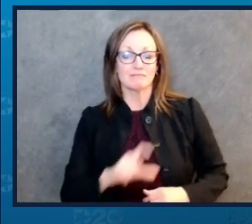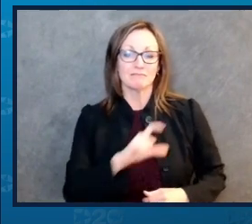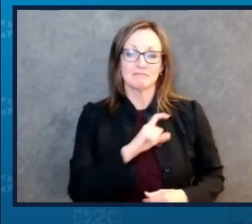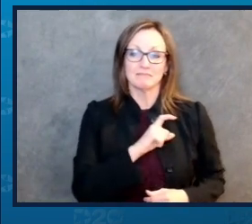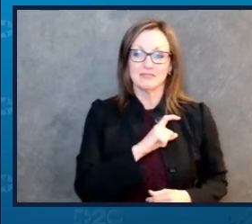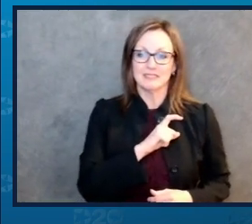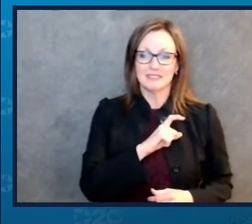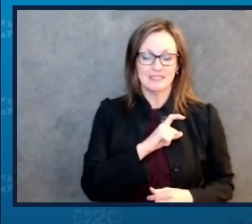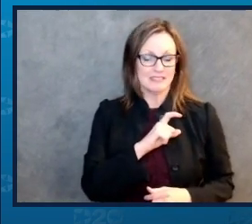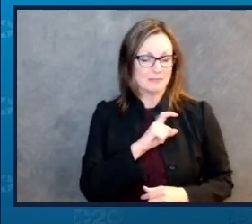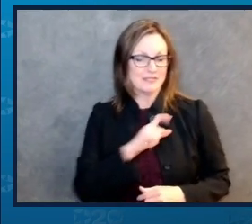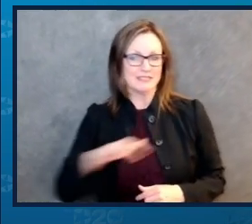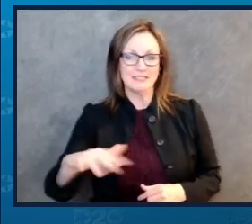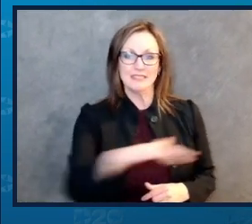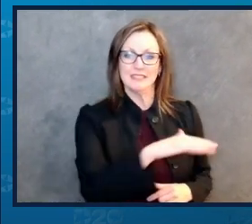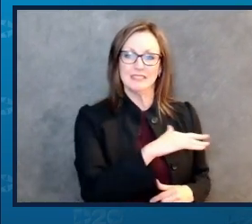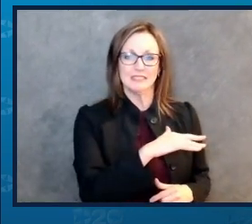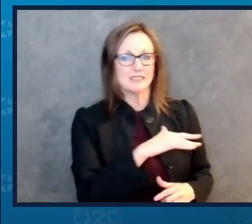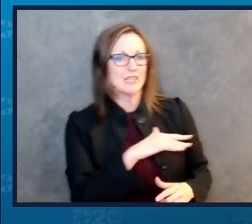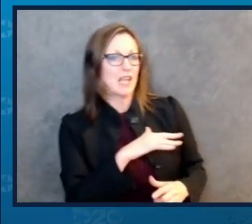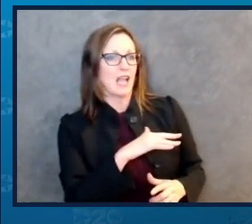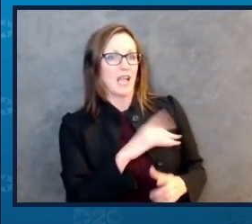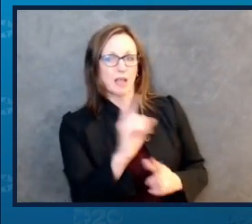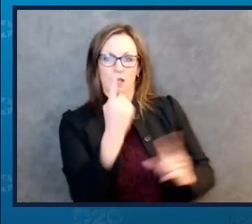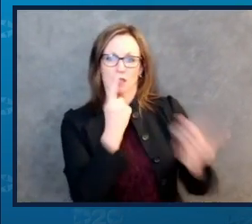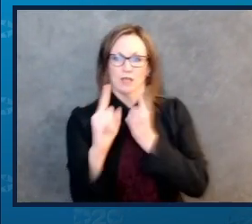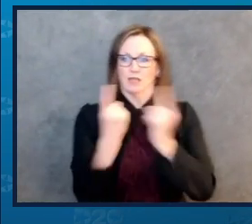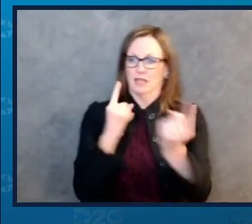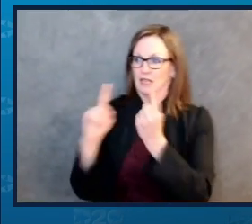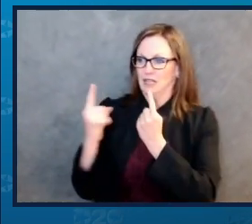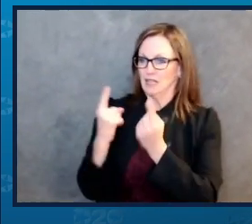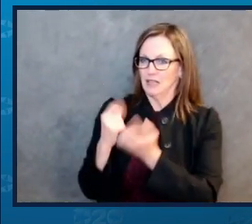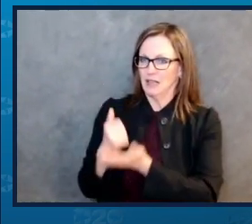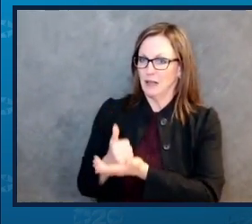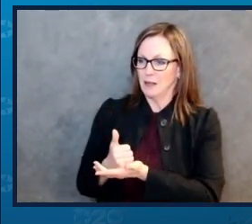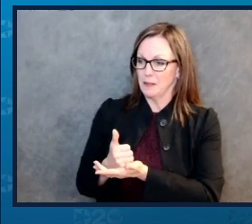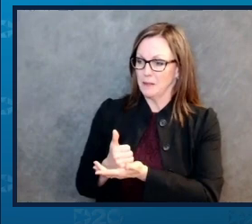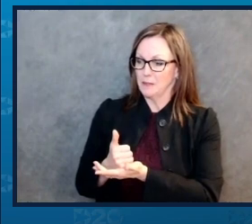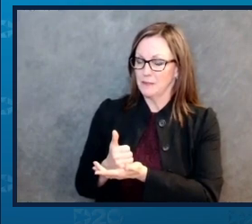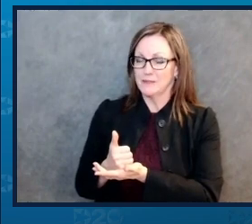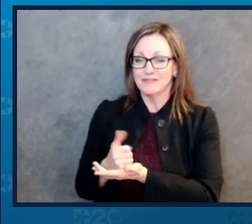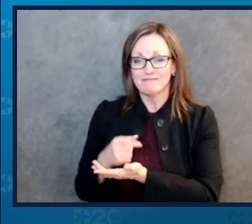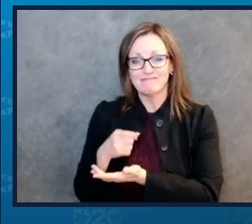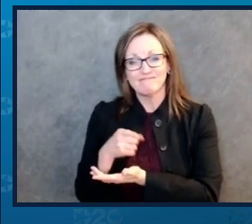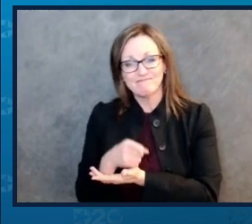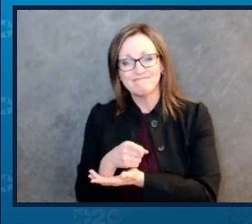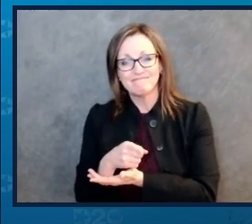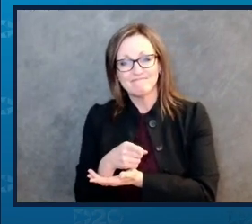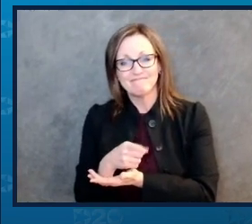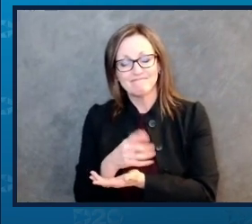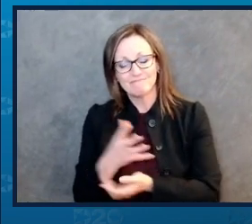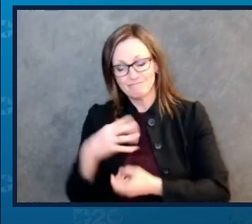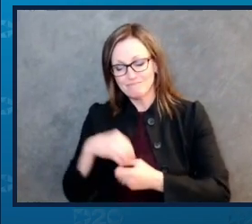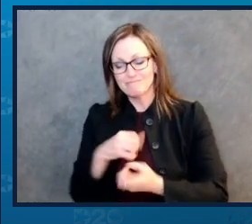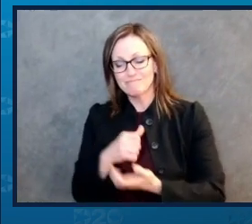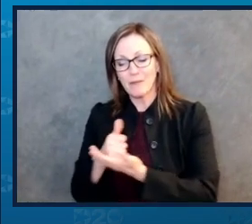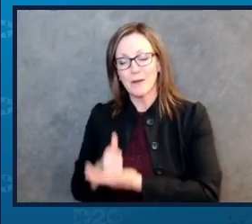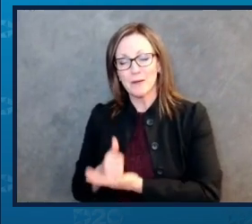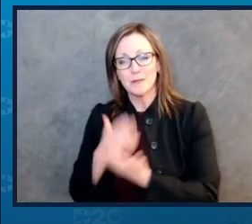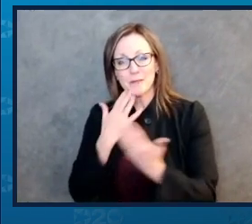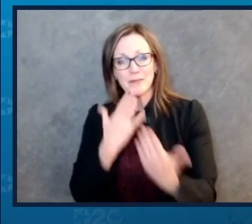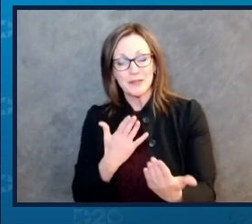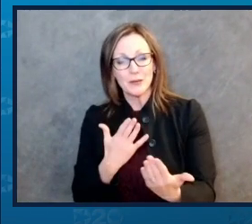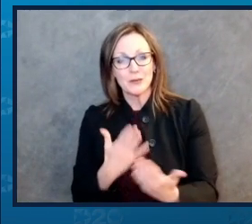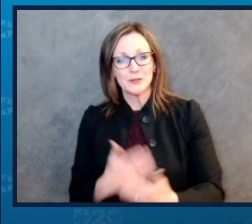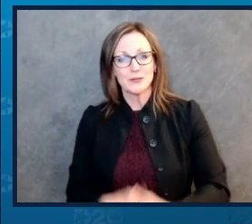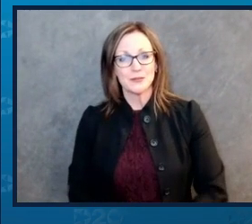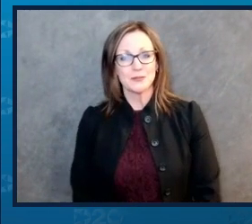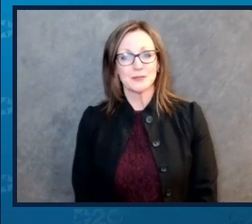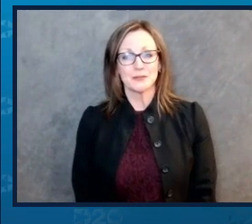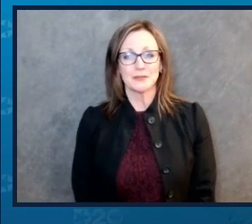THANK YOU.